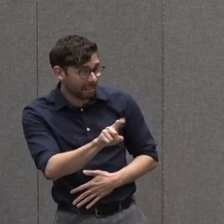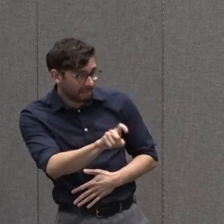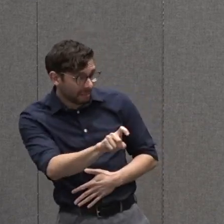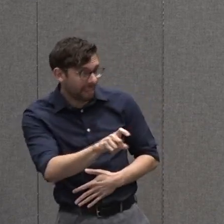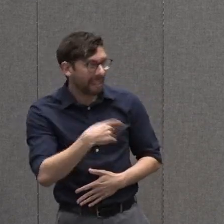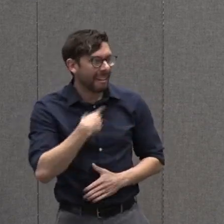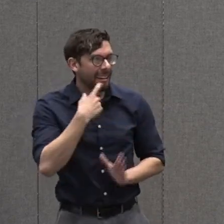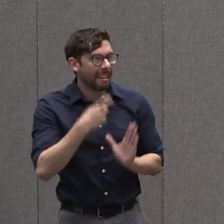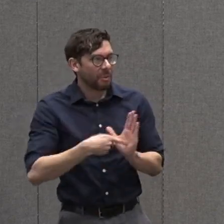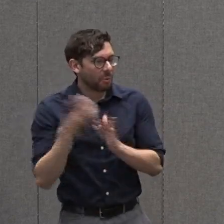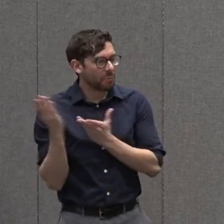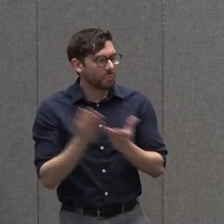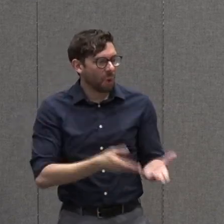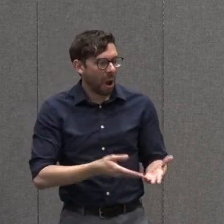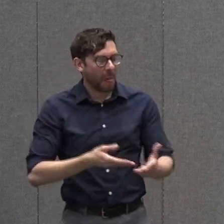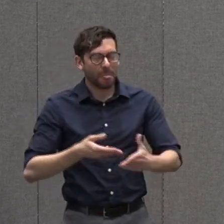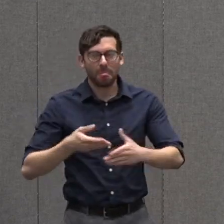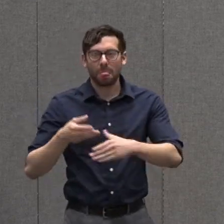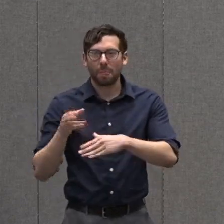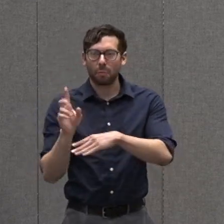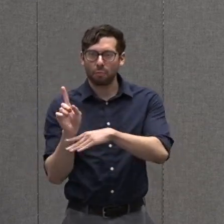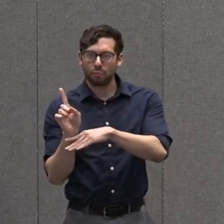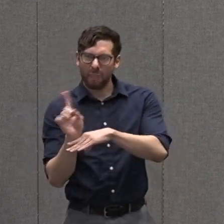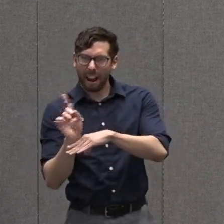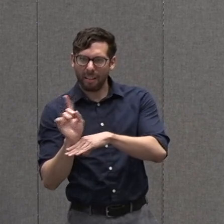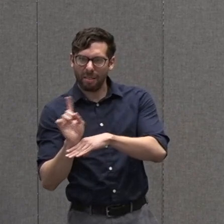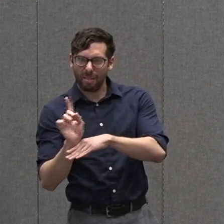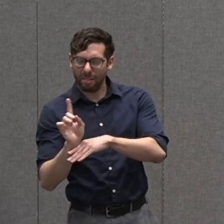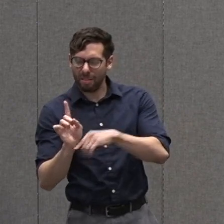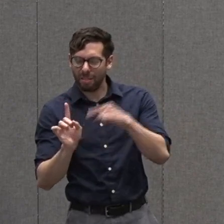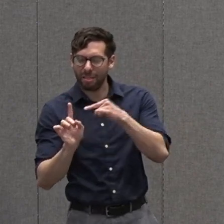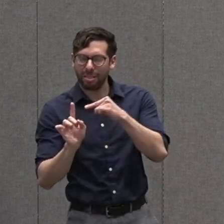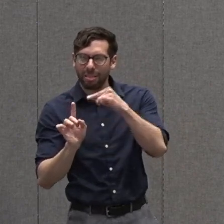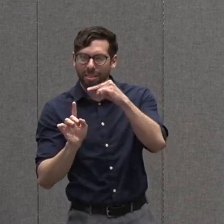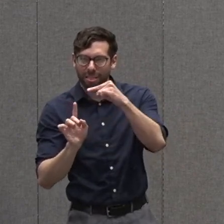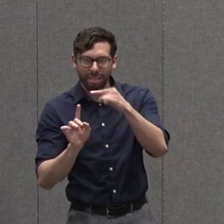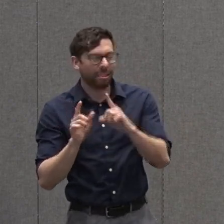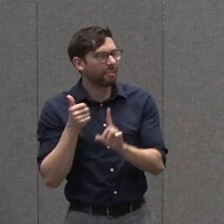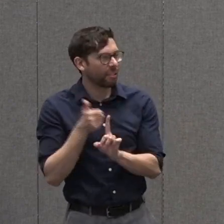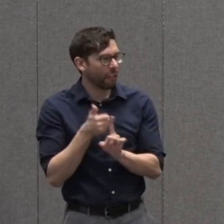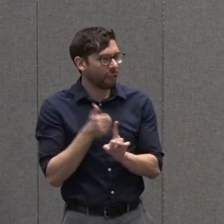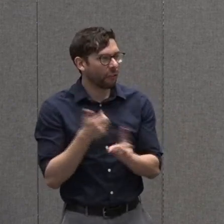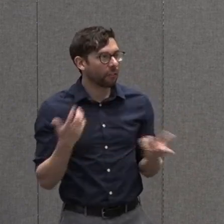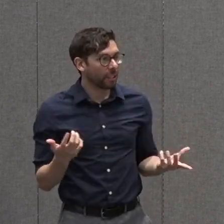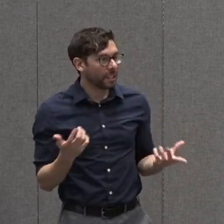and we're gonna see some real rattles here, in a minute. So, tell us about the rattles.